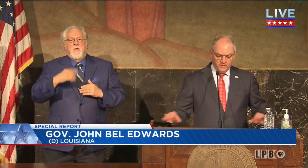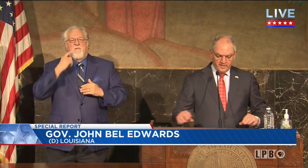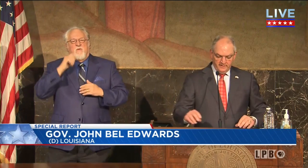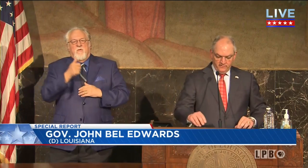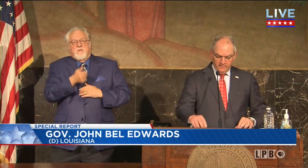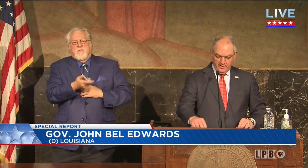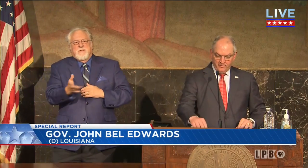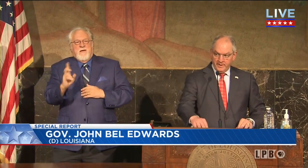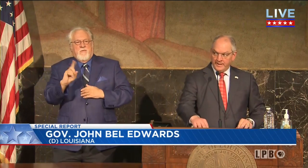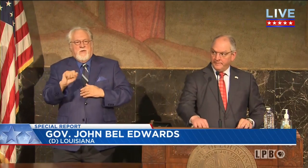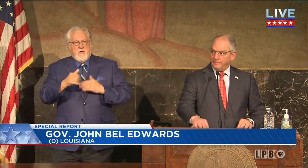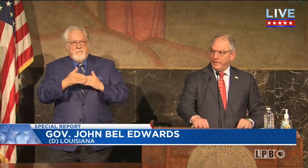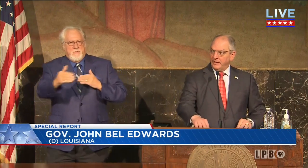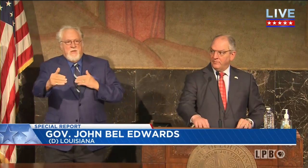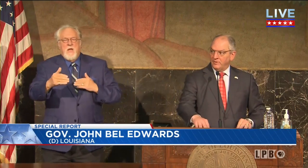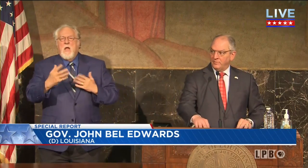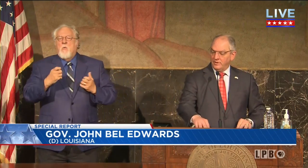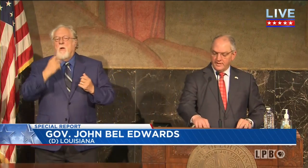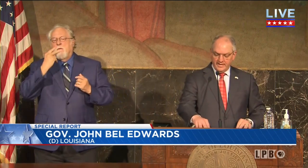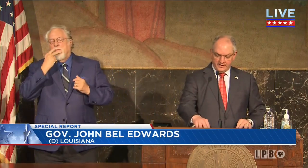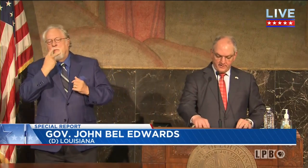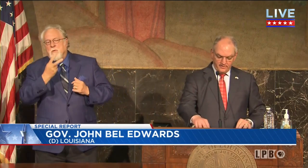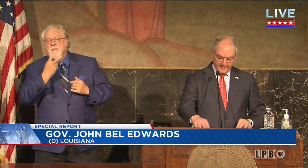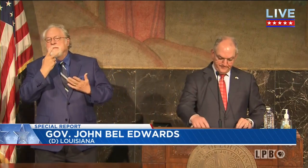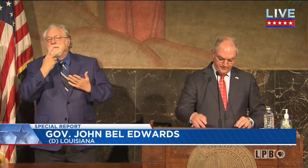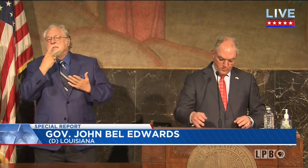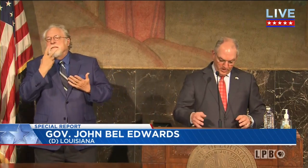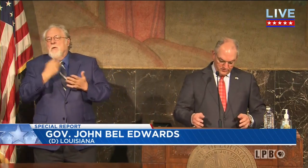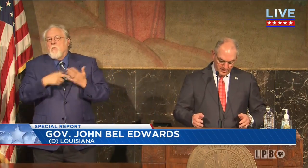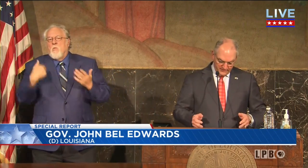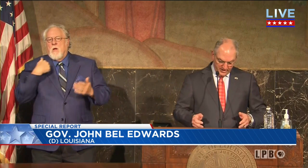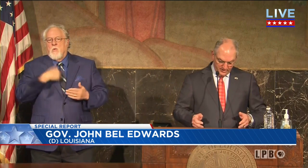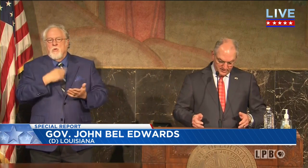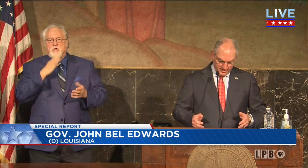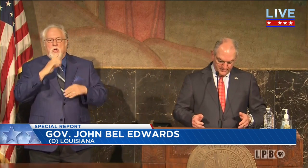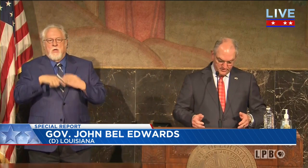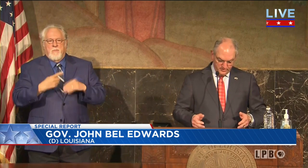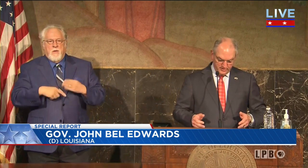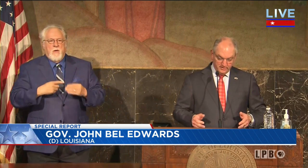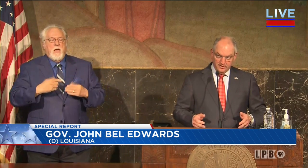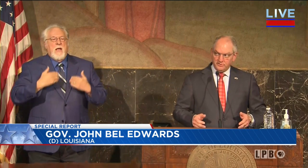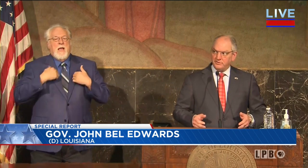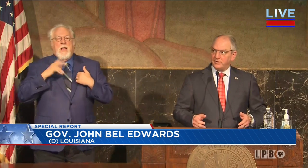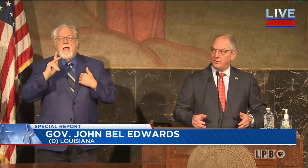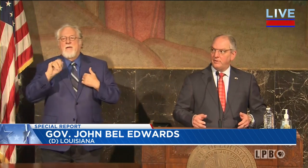LOUISIANA. LOOKING AT AS WE DETERMINE IN OUR NEXT STEPS OVER THE NEXT